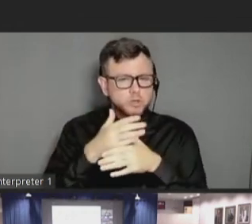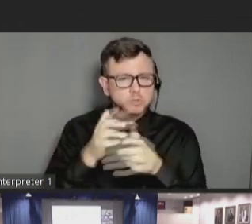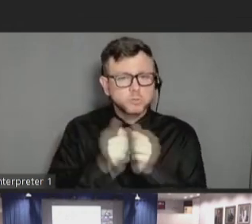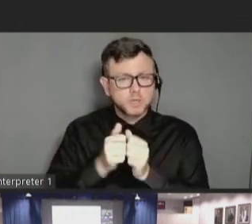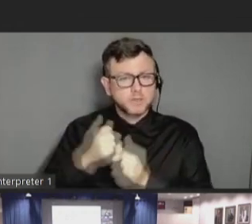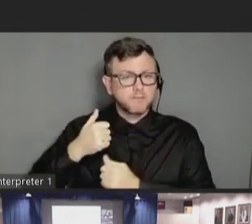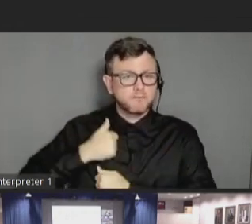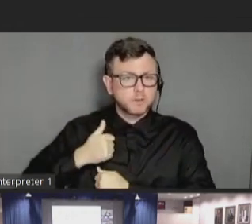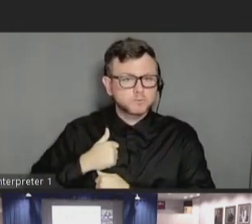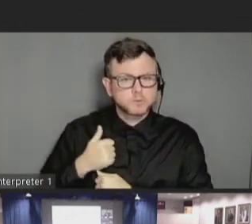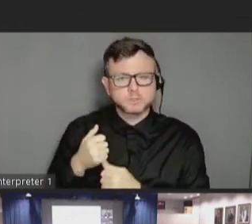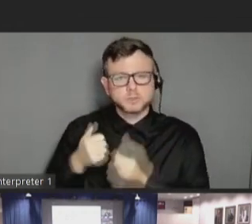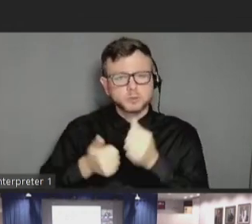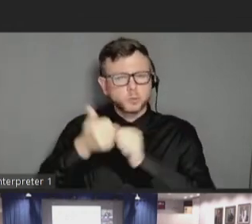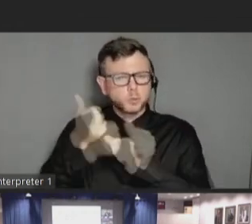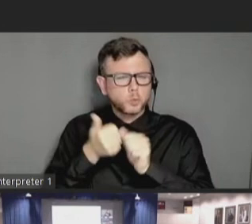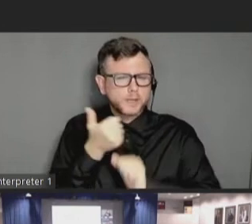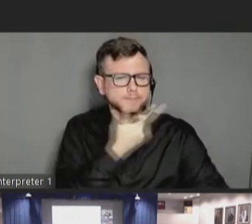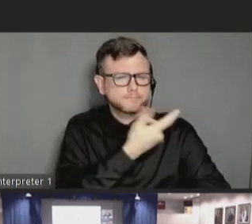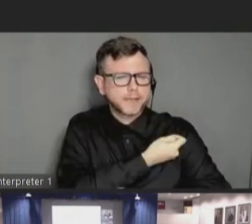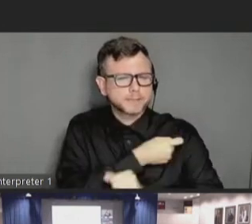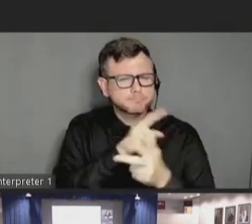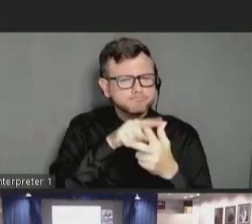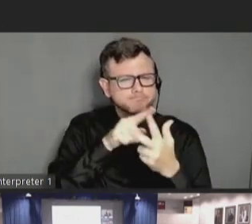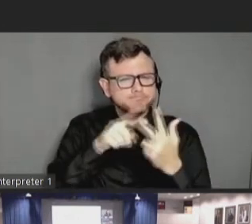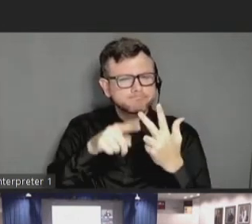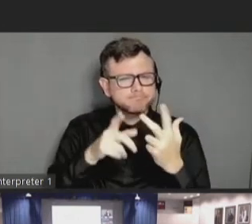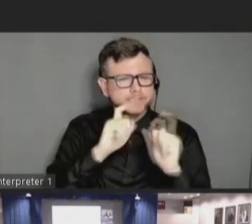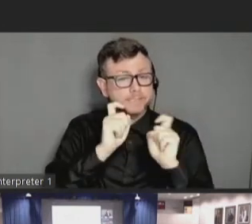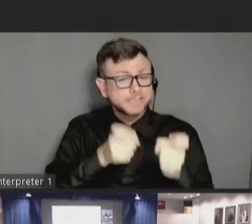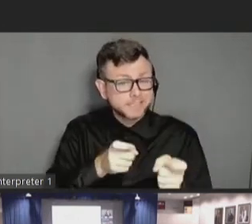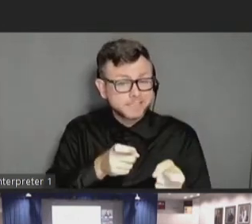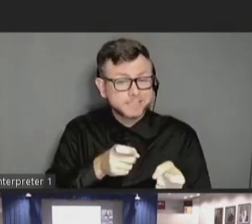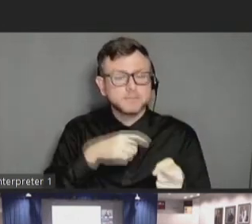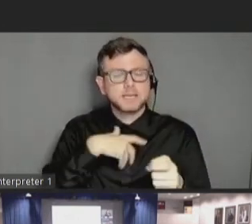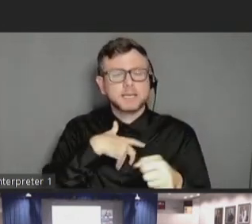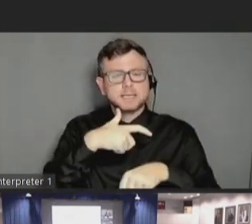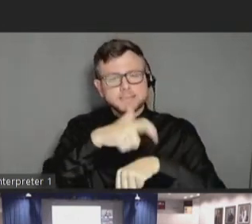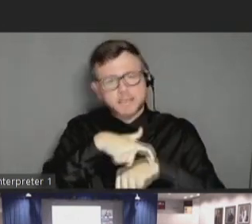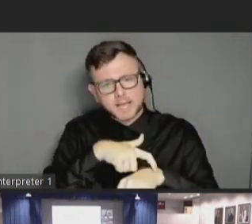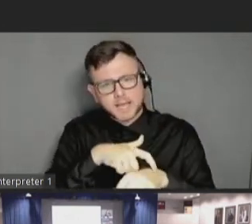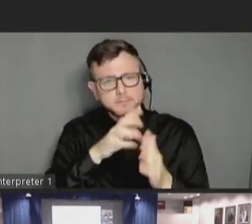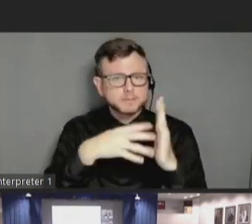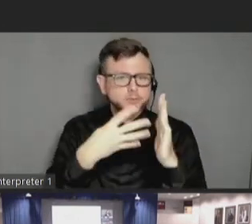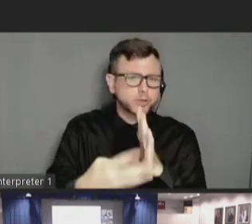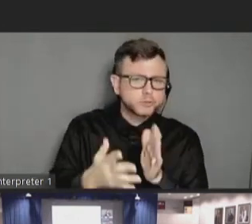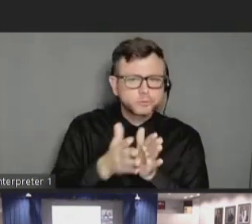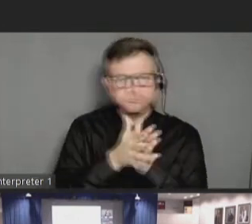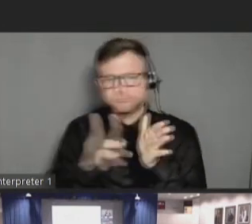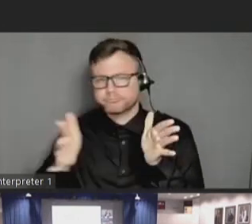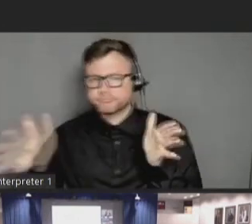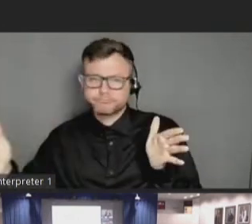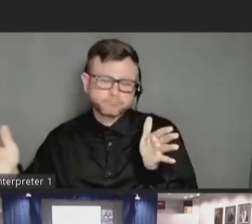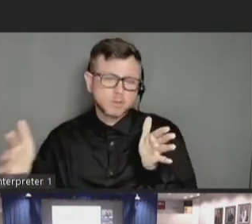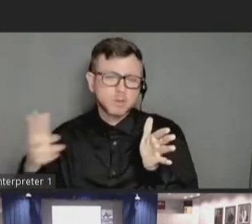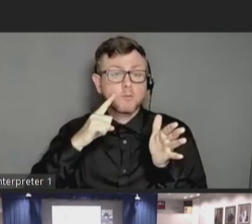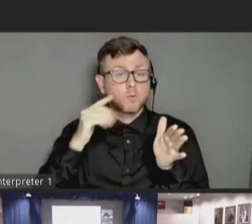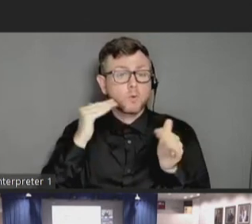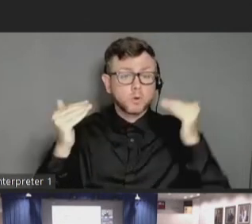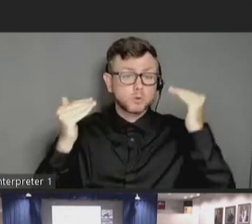on which vaccines to give and the timeliness and time schedule for those adult vaccinations.